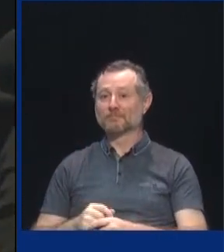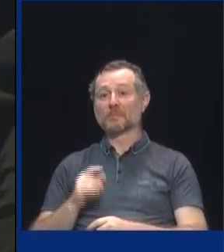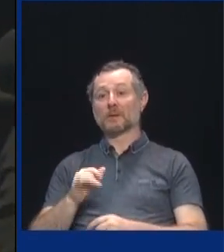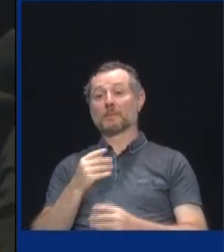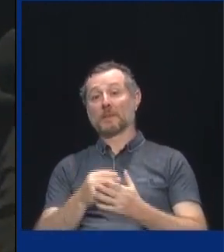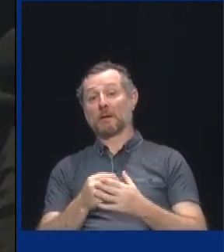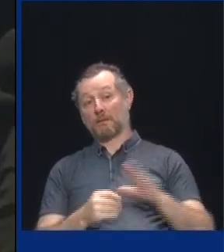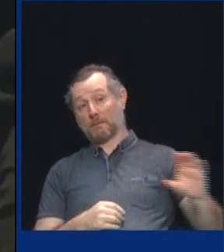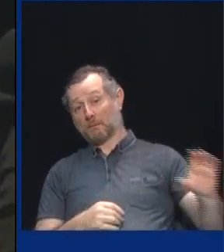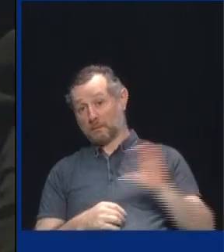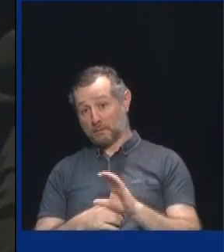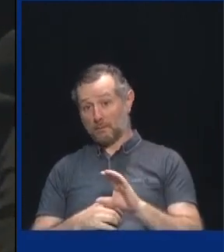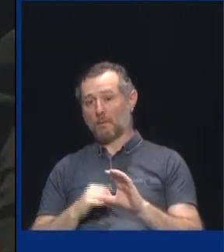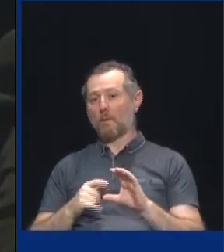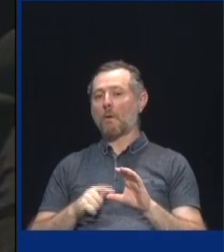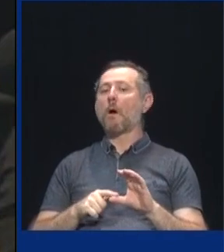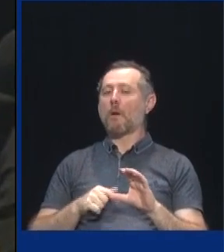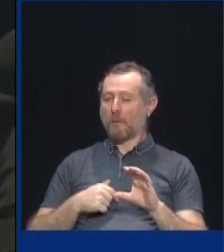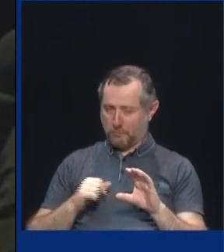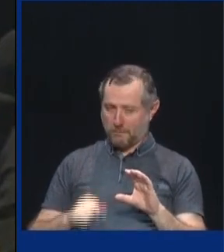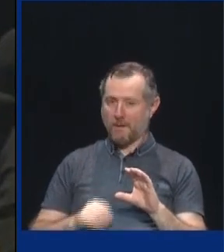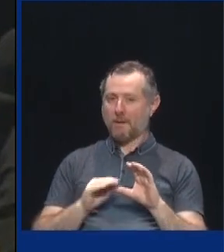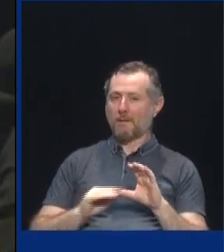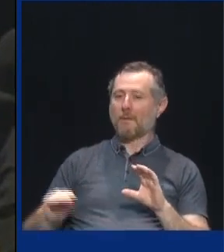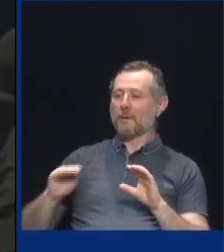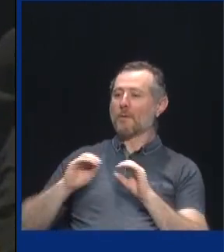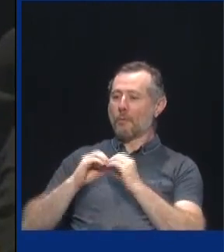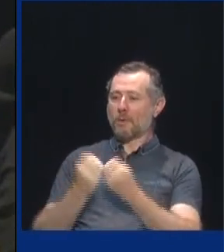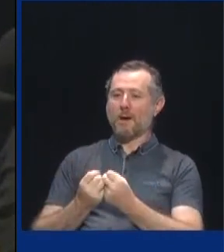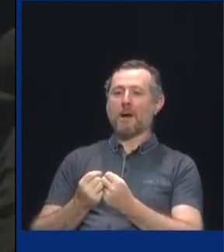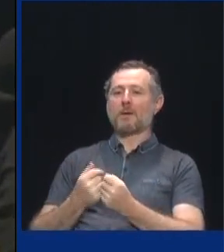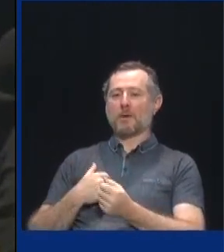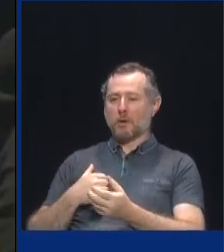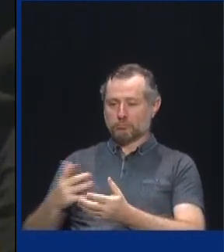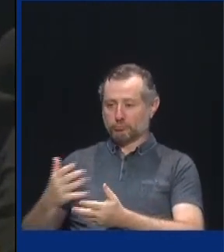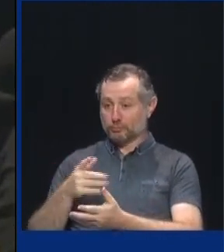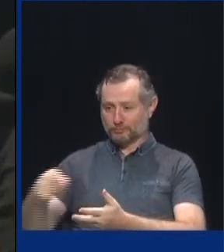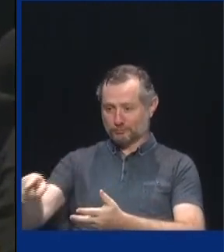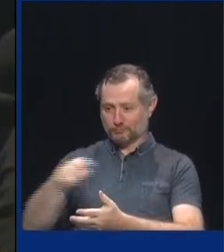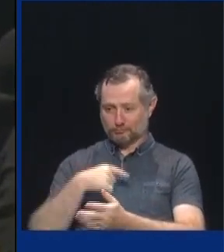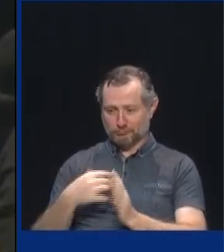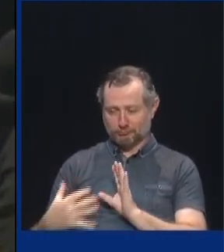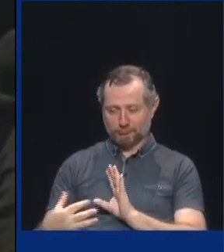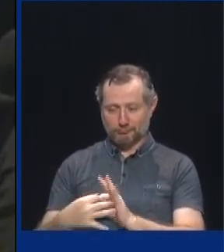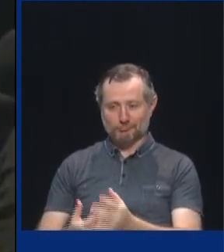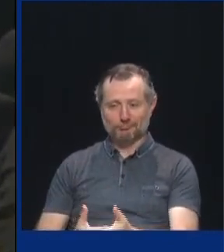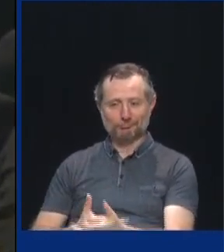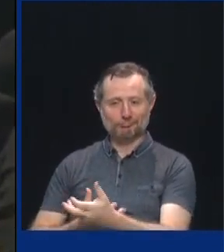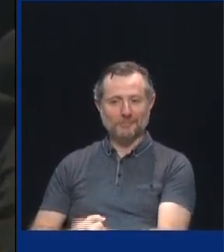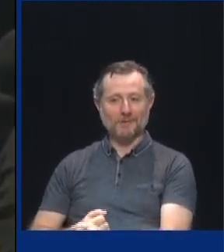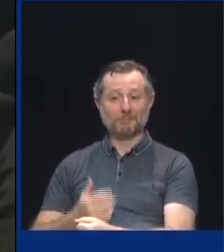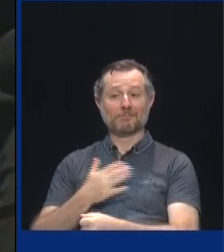COMMUNITIES OF COLOR. WITH THIS FUNDING, LOCAL ORGANIZATIONS WITH DEEP CONNECTIONS AND EARNED TRUST IN